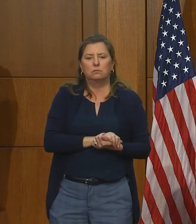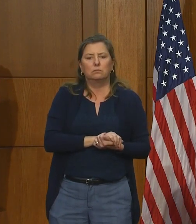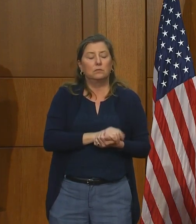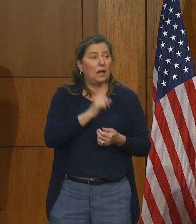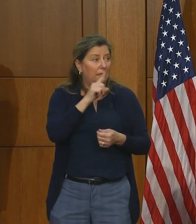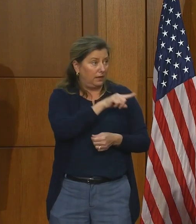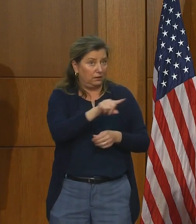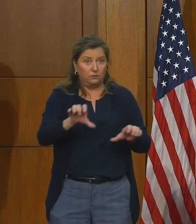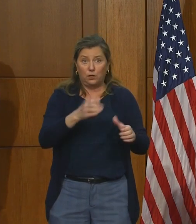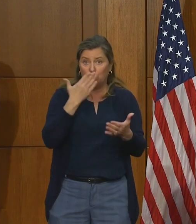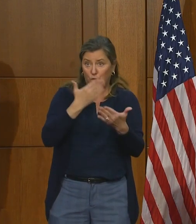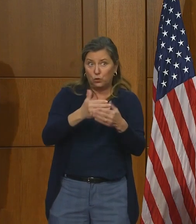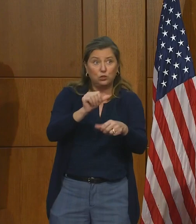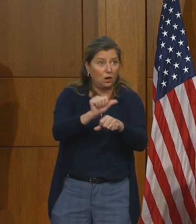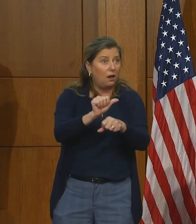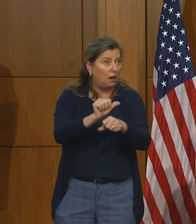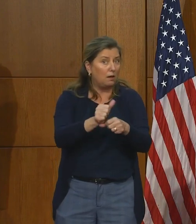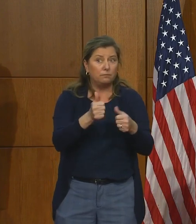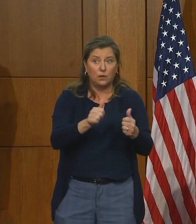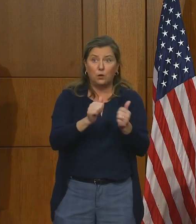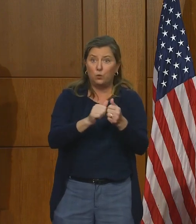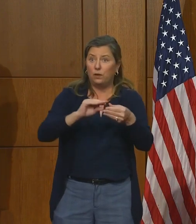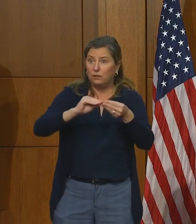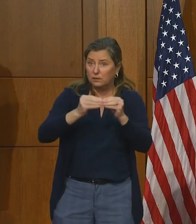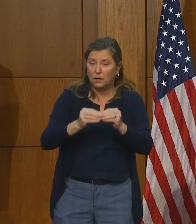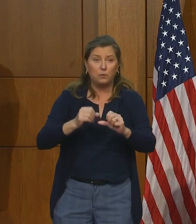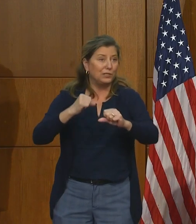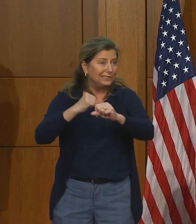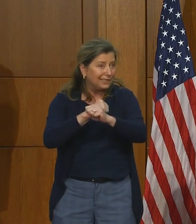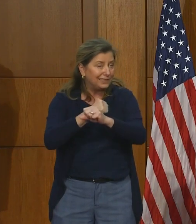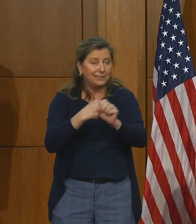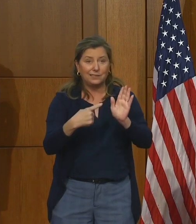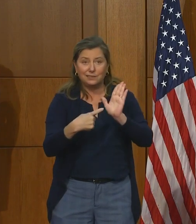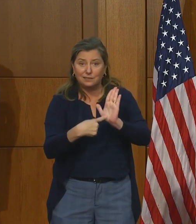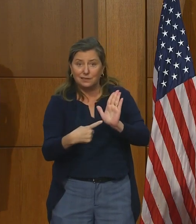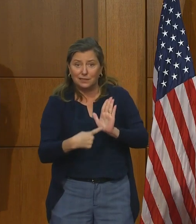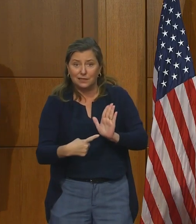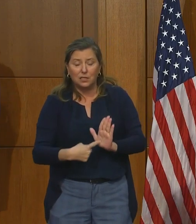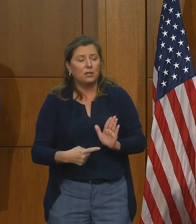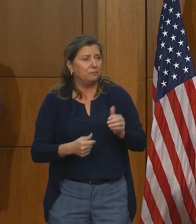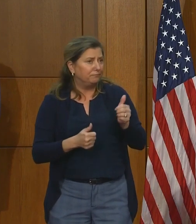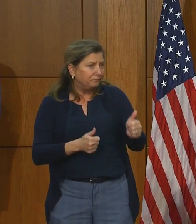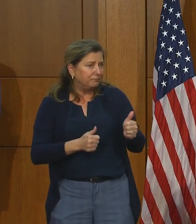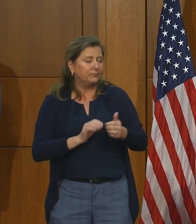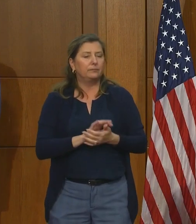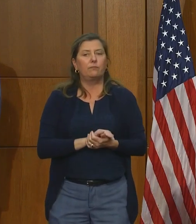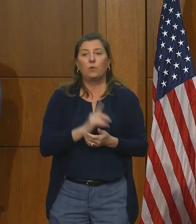AND WILLING TO THOSE THIS I